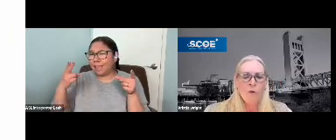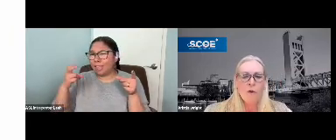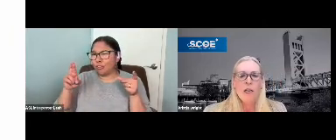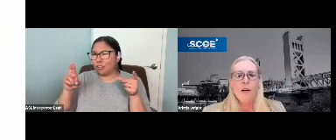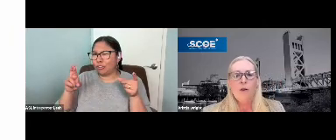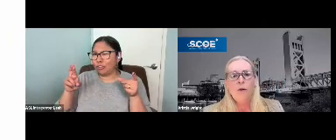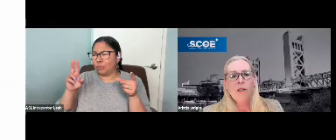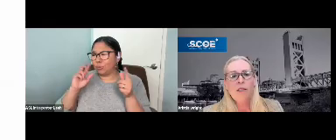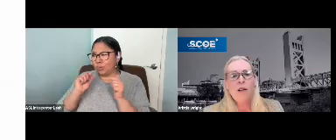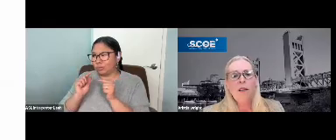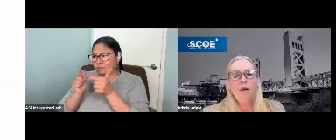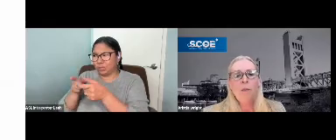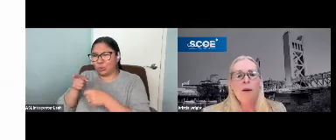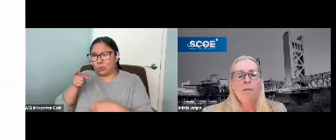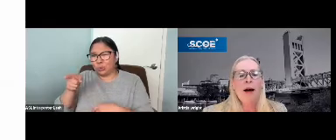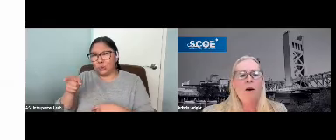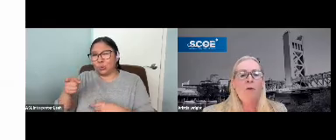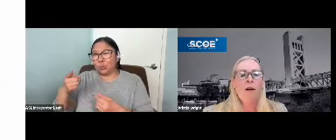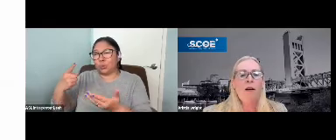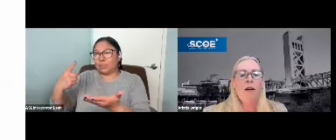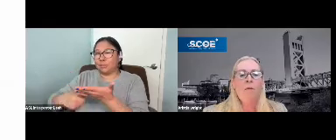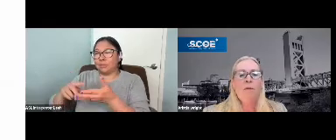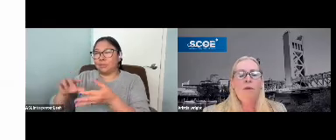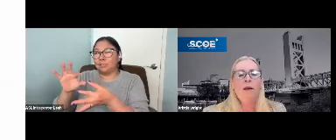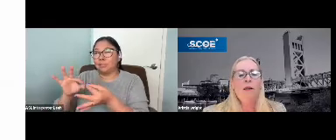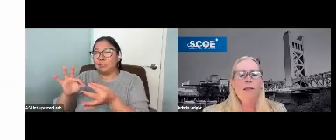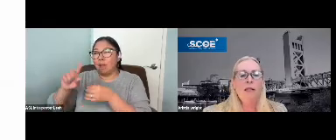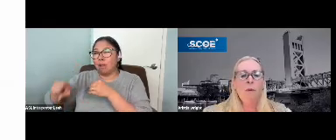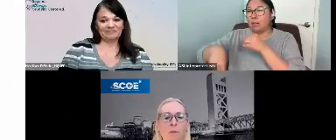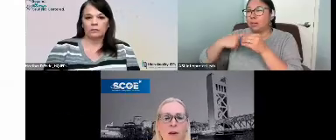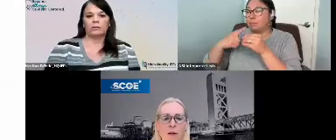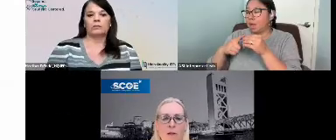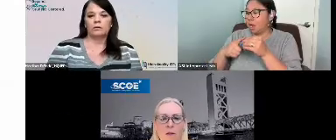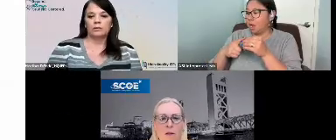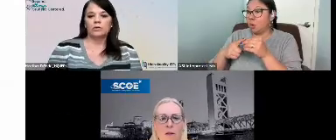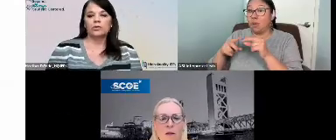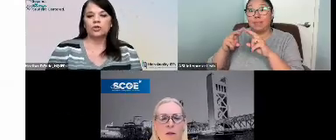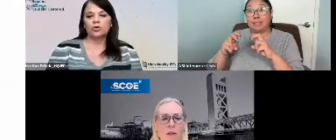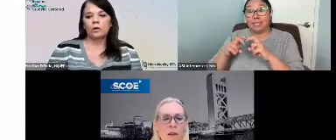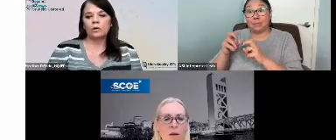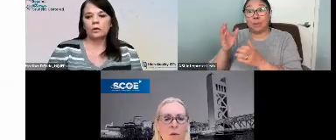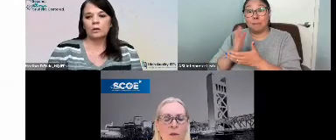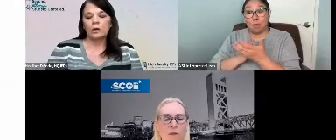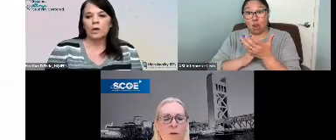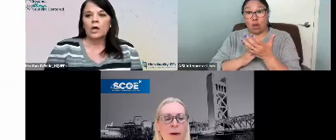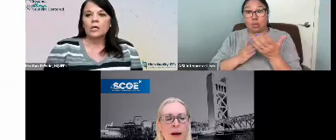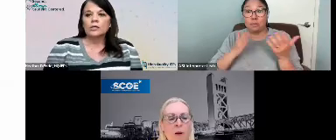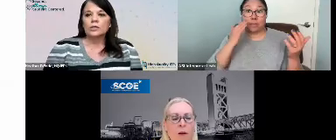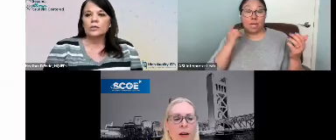kick this over to you to talk a little bit about um the assessment piece since developed by high